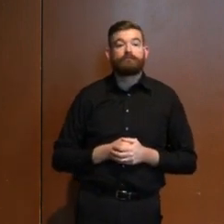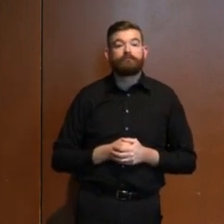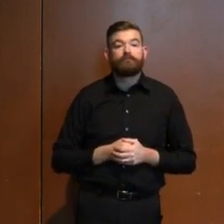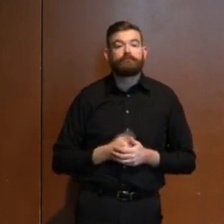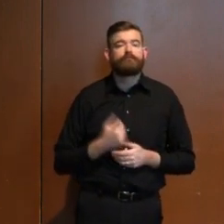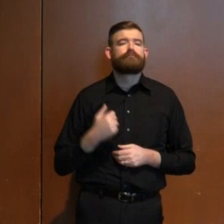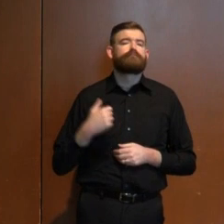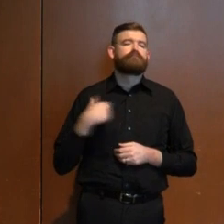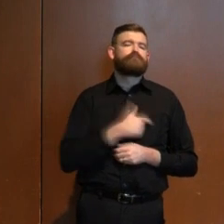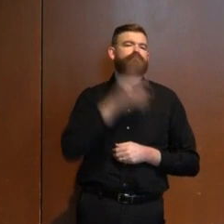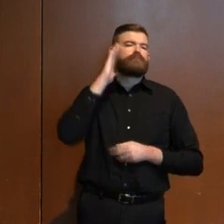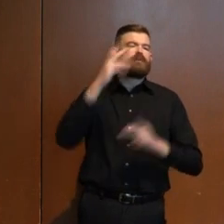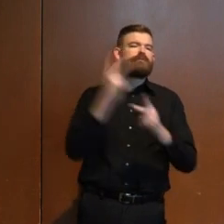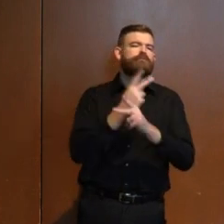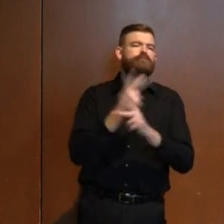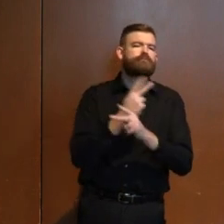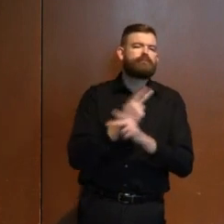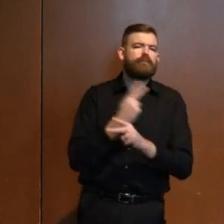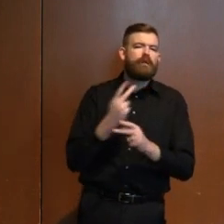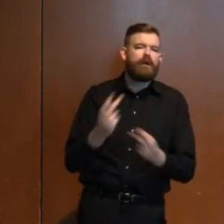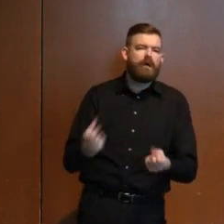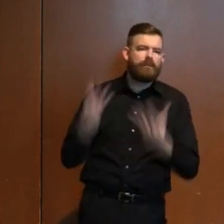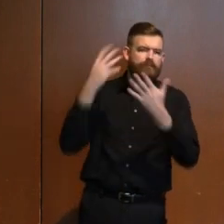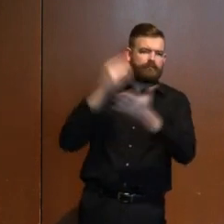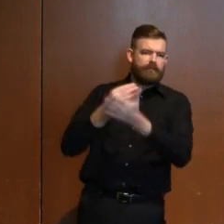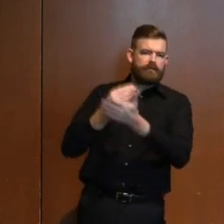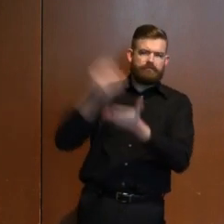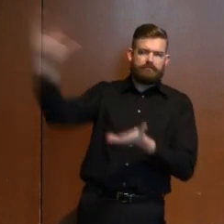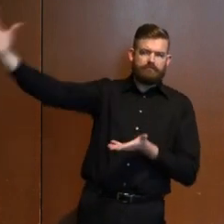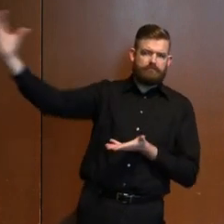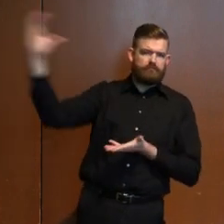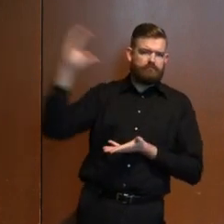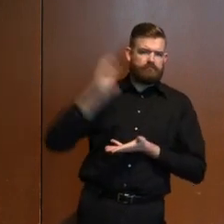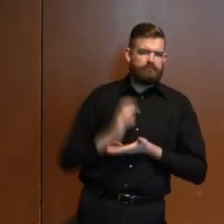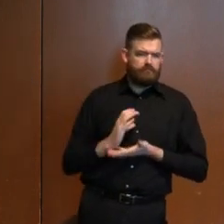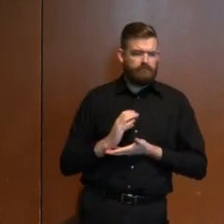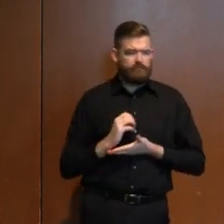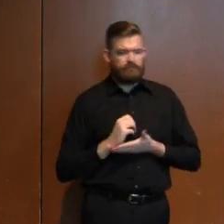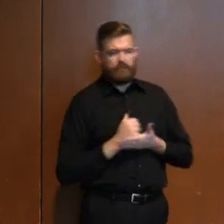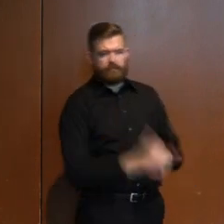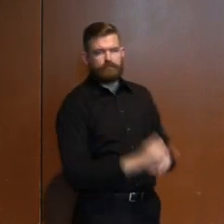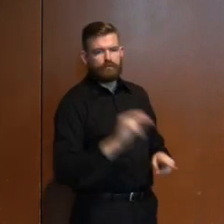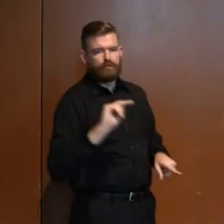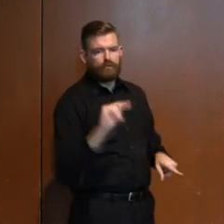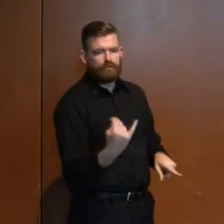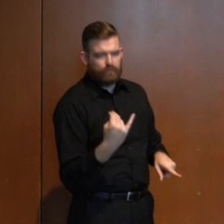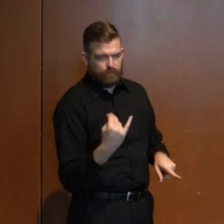MIGHT ADD. SEPARATELY WE'RE ALSO LOOKING CLOSER.